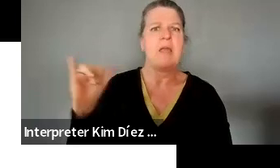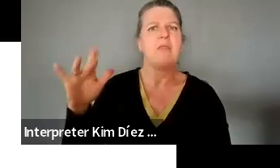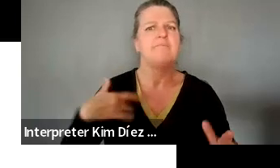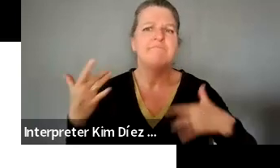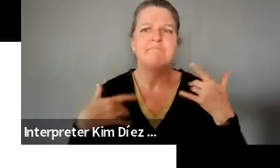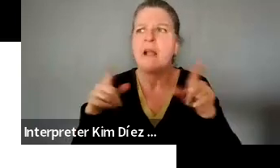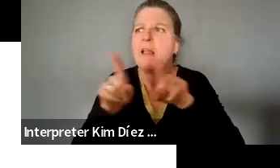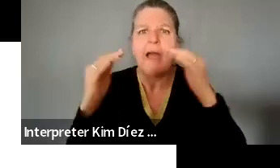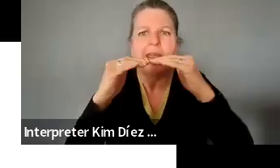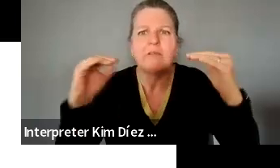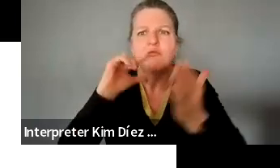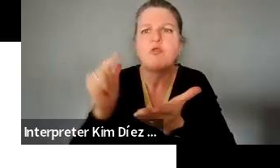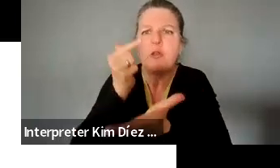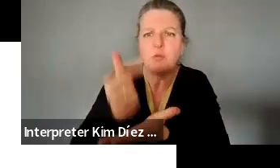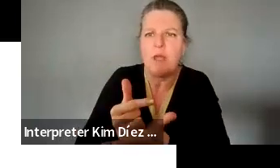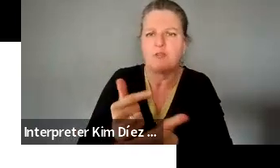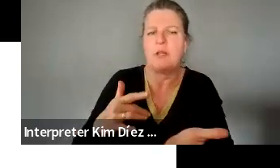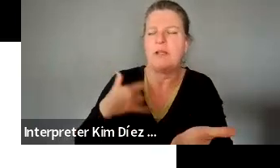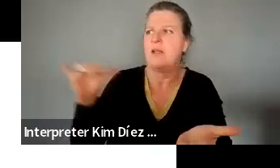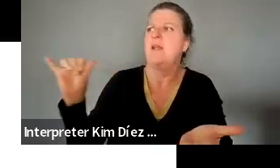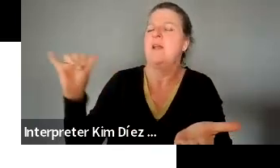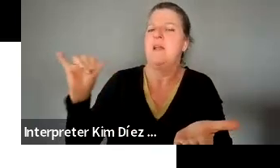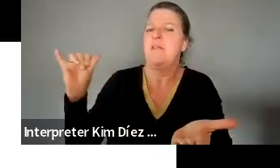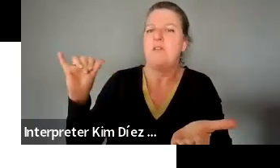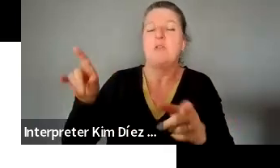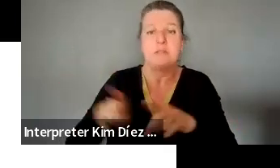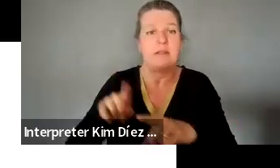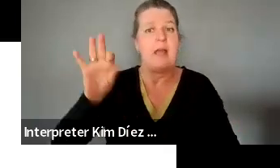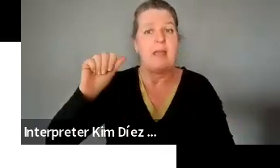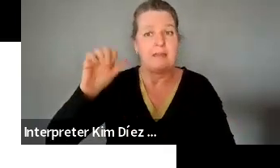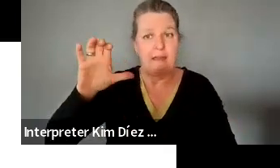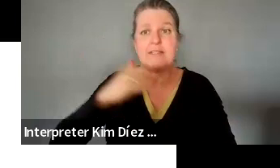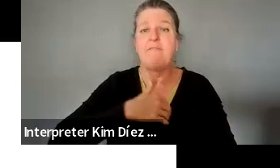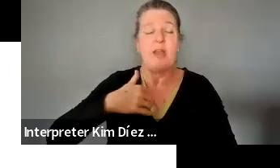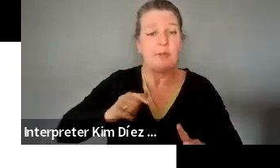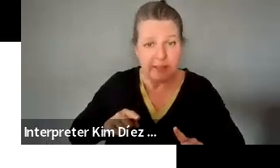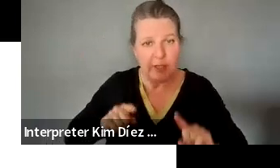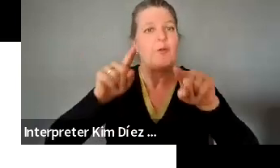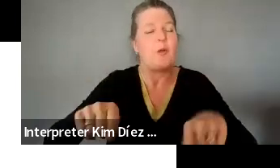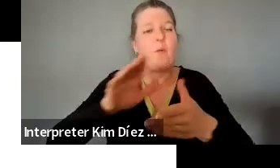It really does feel to me kind of like going as a faculty member to college graduation and seeing those students you've been working with